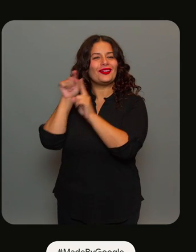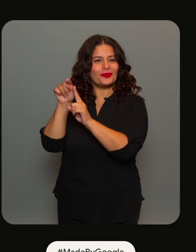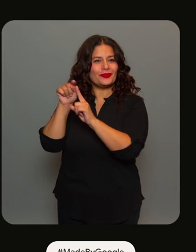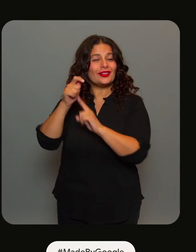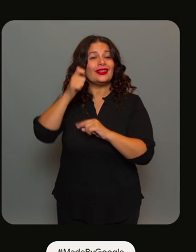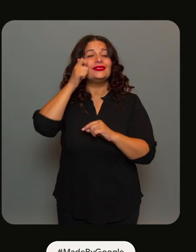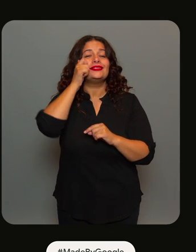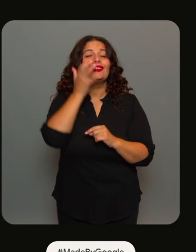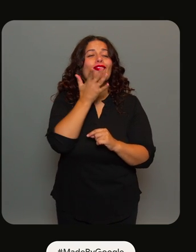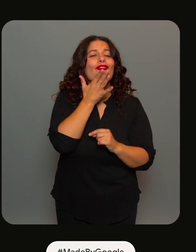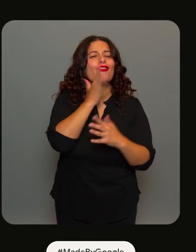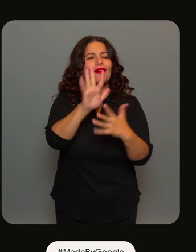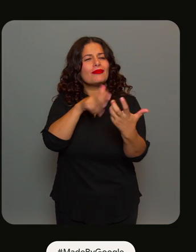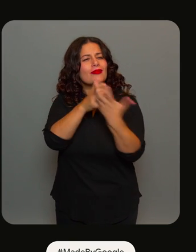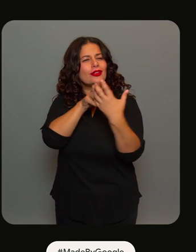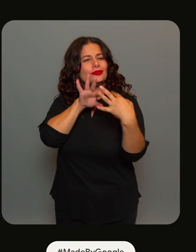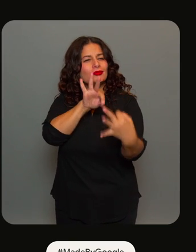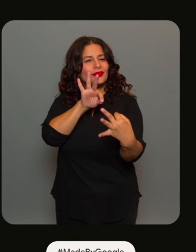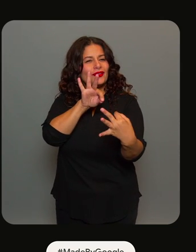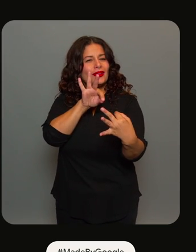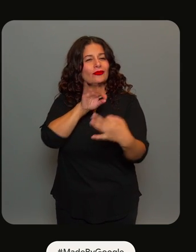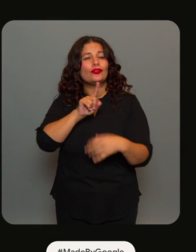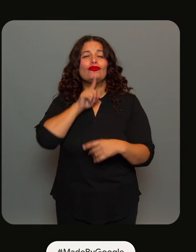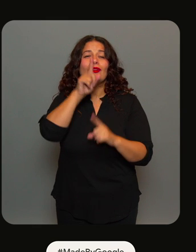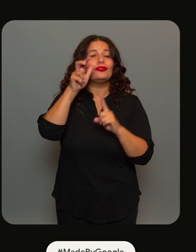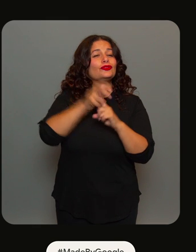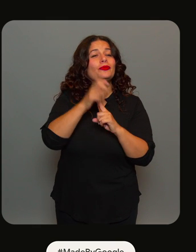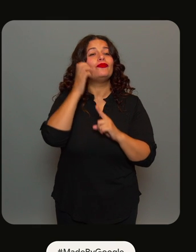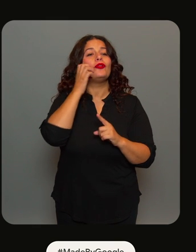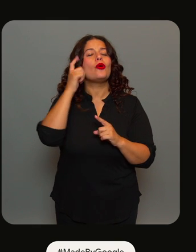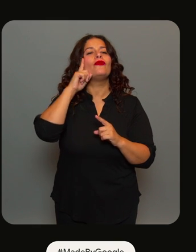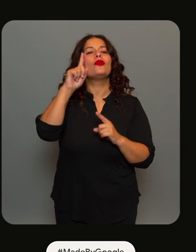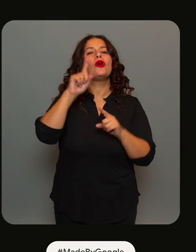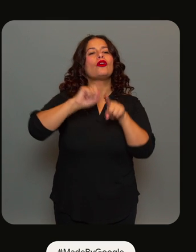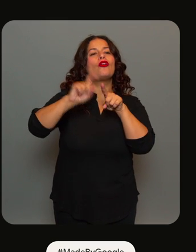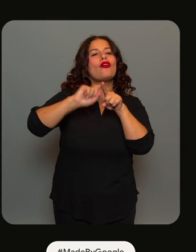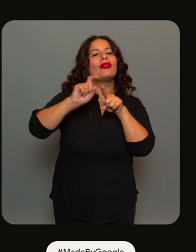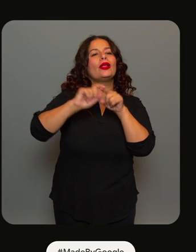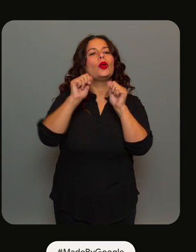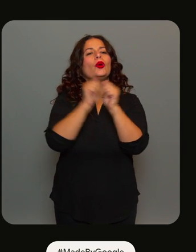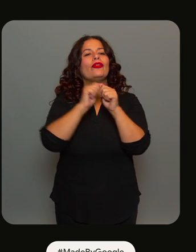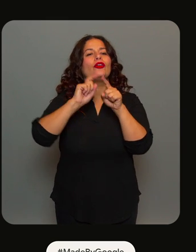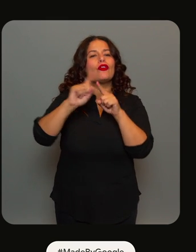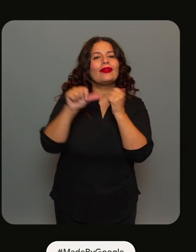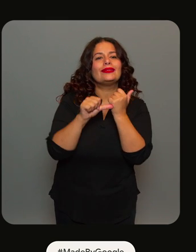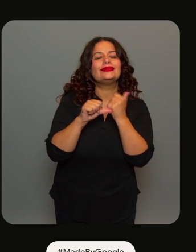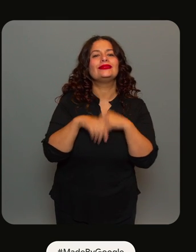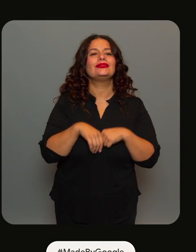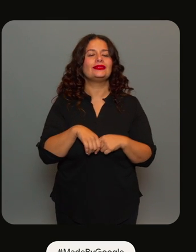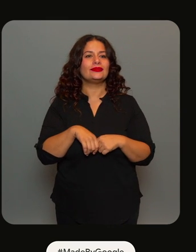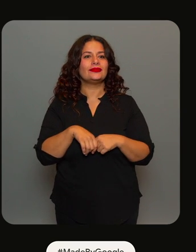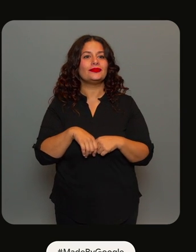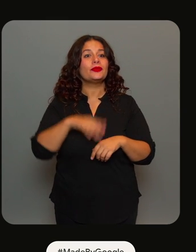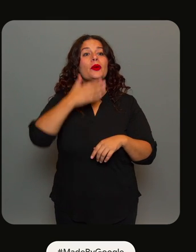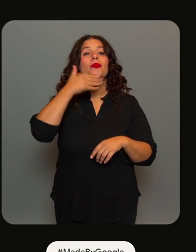They're the best phones for calling, with Pixel Call Assist. They're the best phones for voice assistance, with Live